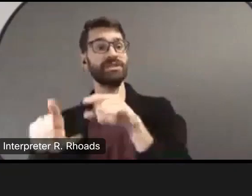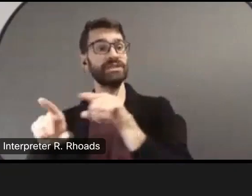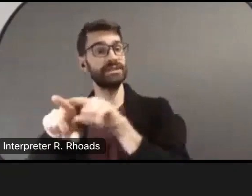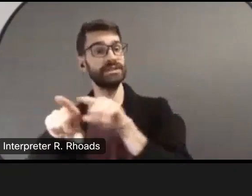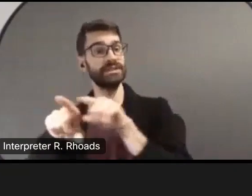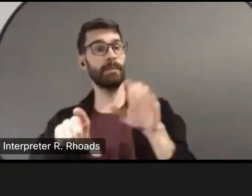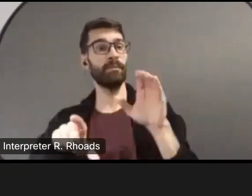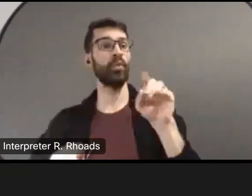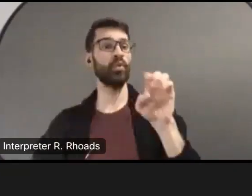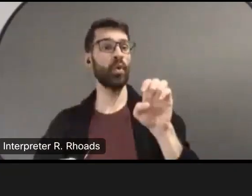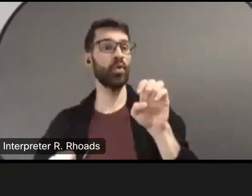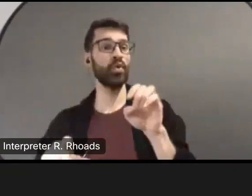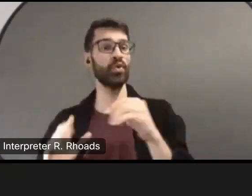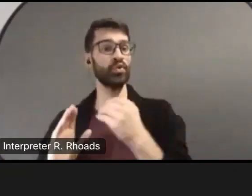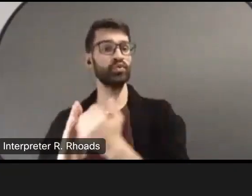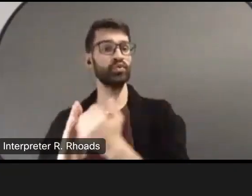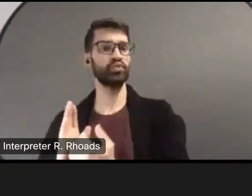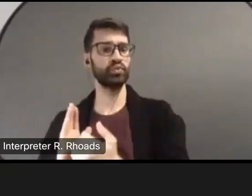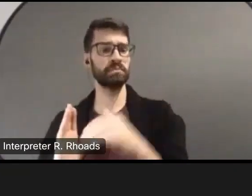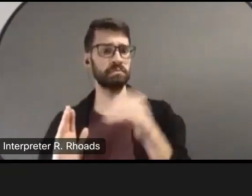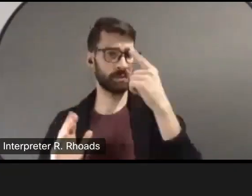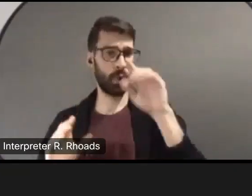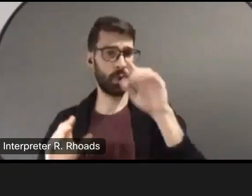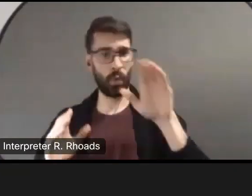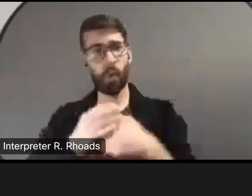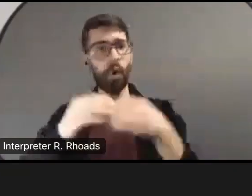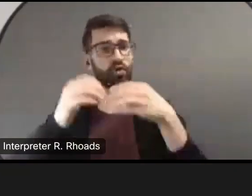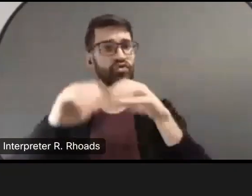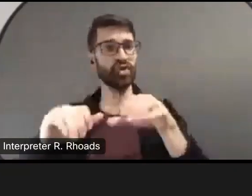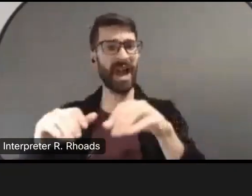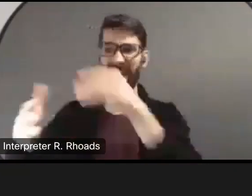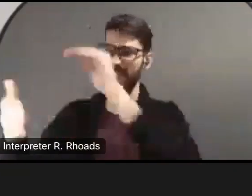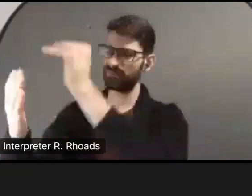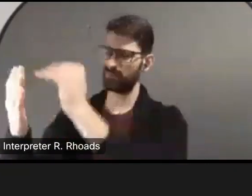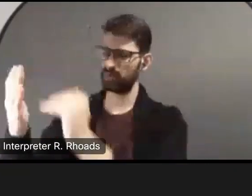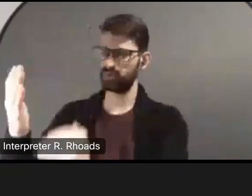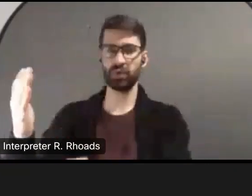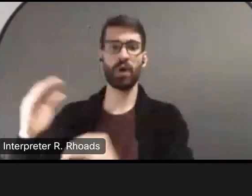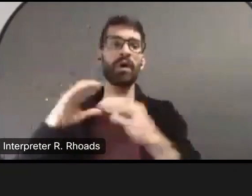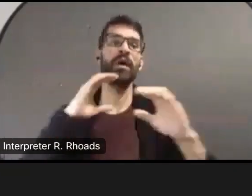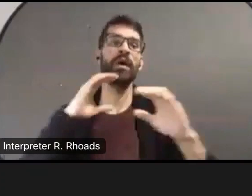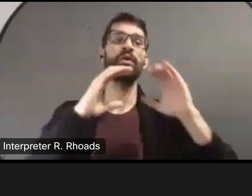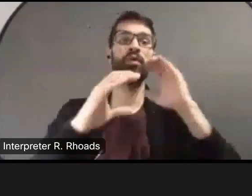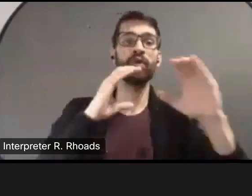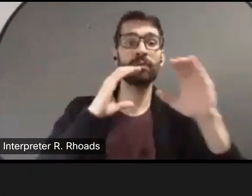sense? So for instance, if all the checks have to do with the communication service like Zoom,